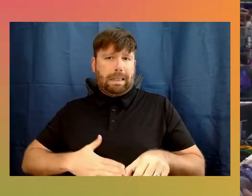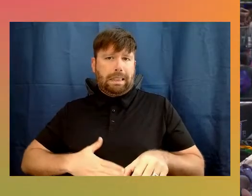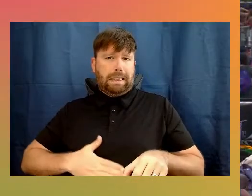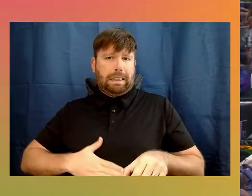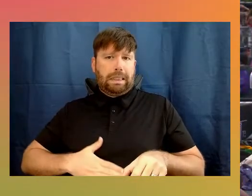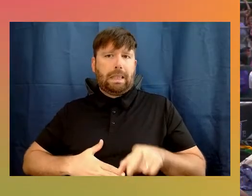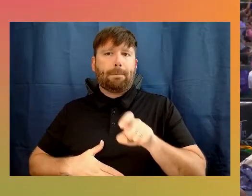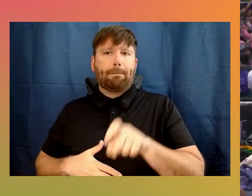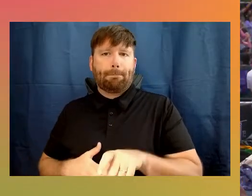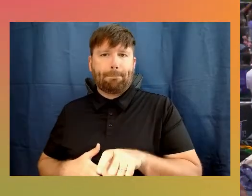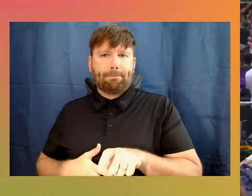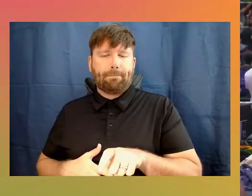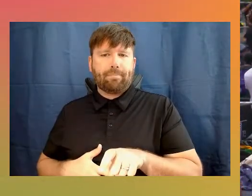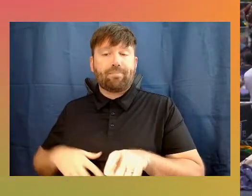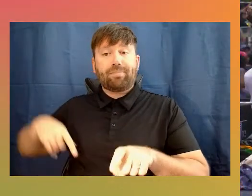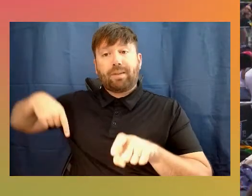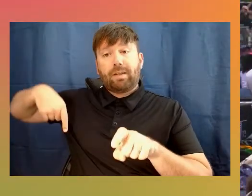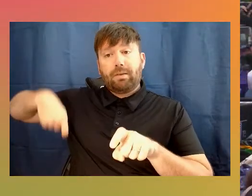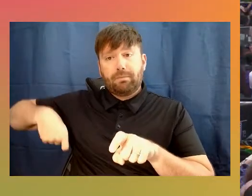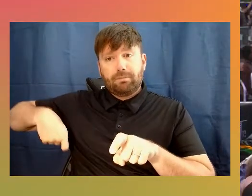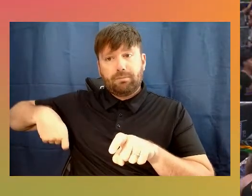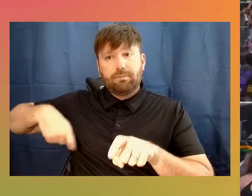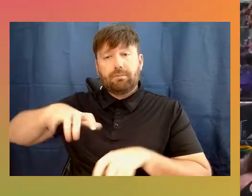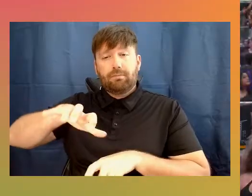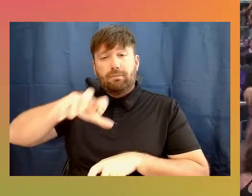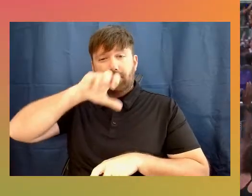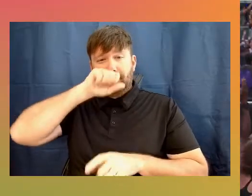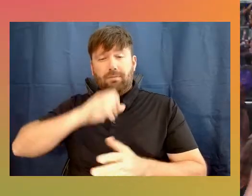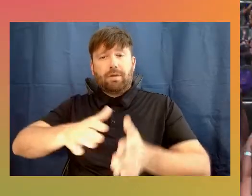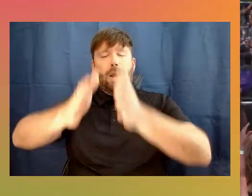GOOD.